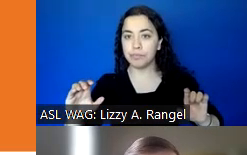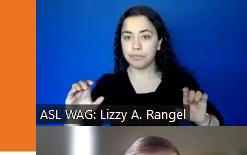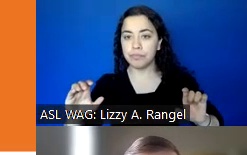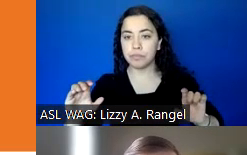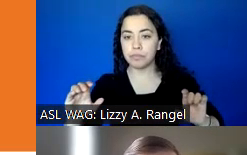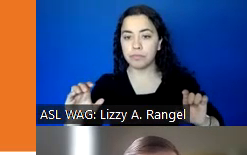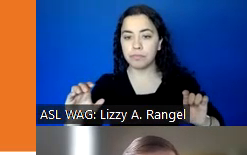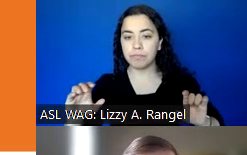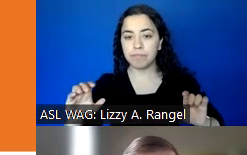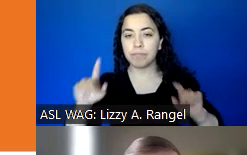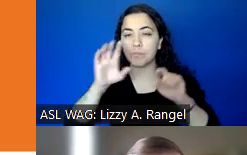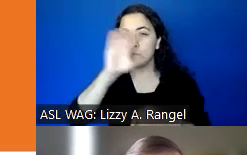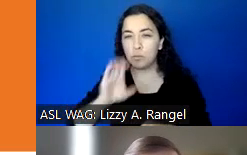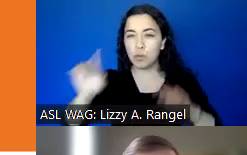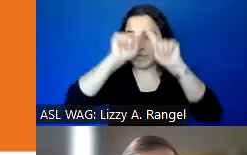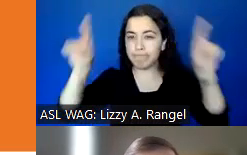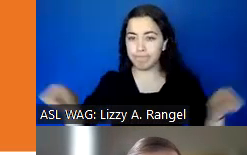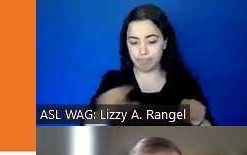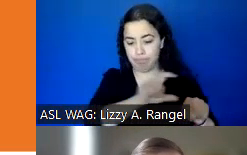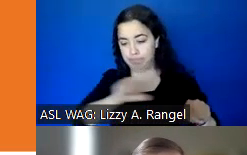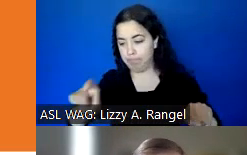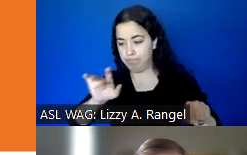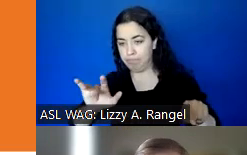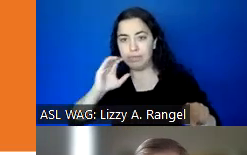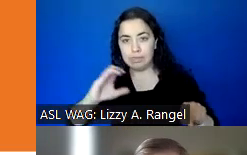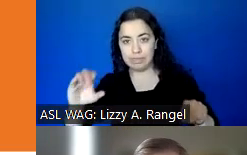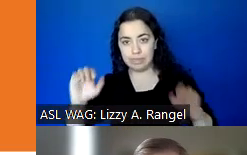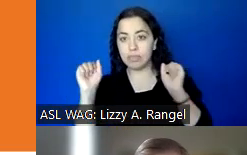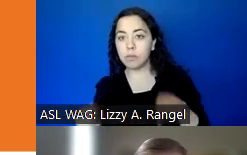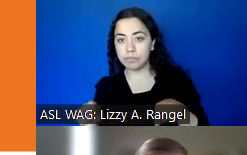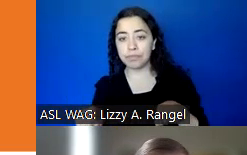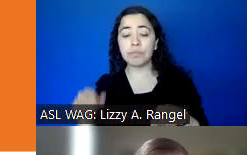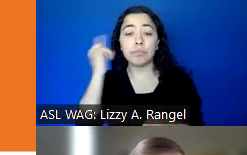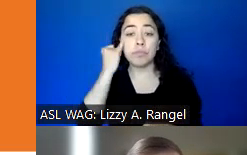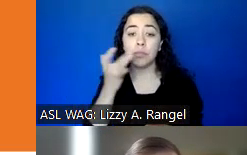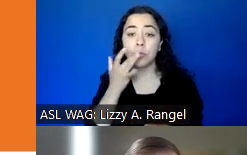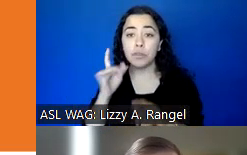webinar of our 2023 Professional Education Webinar Series, Digital Accessibility.